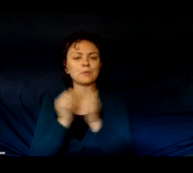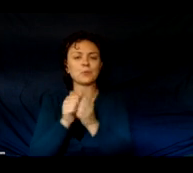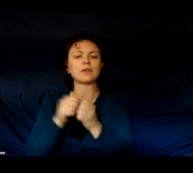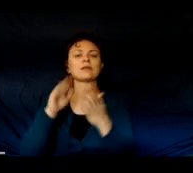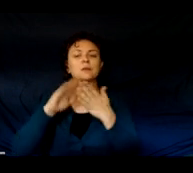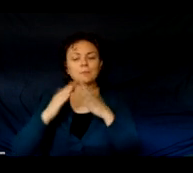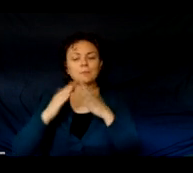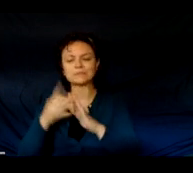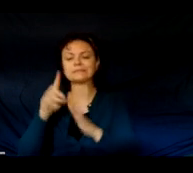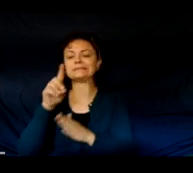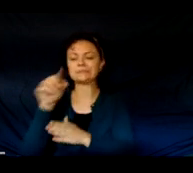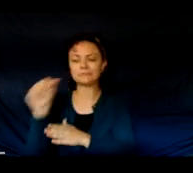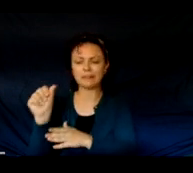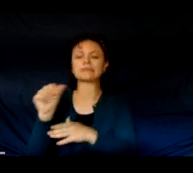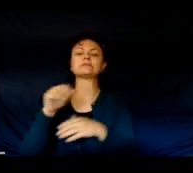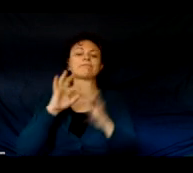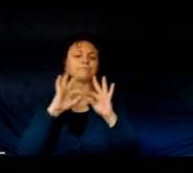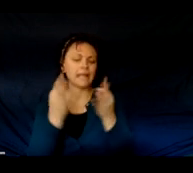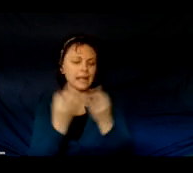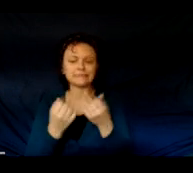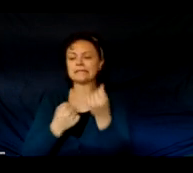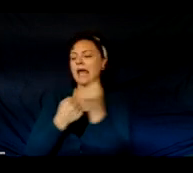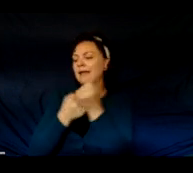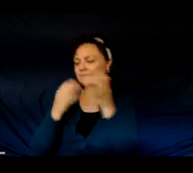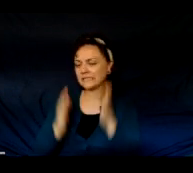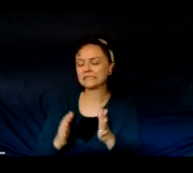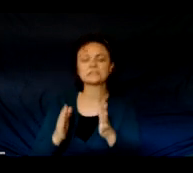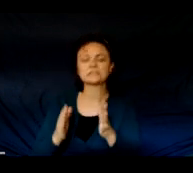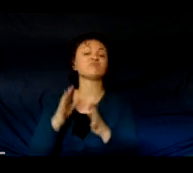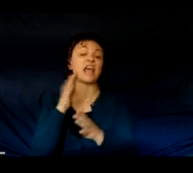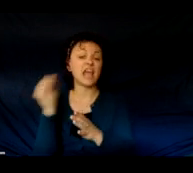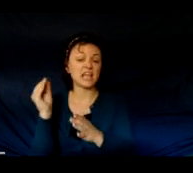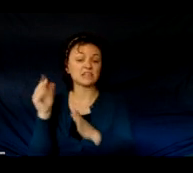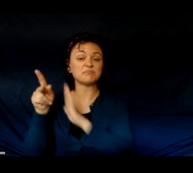families advocates, as well as policymakers.